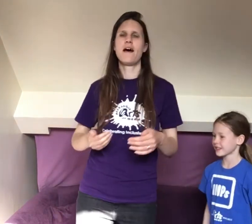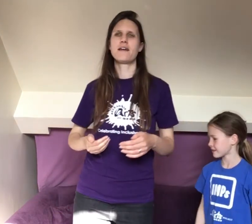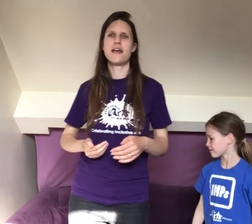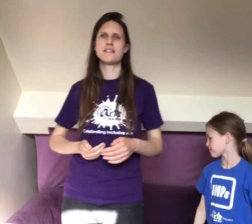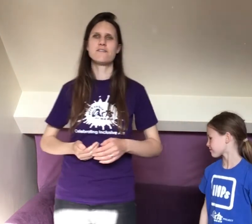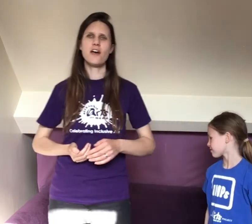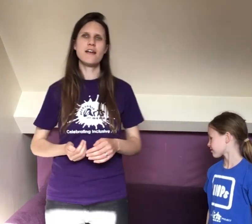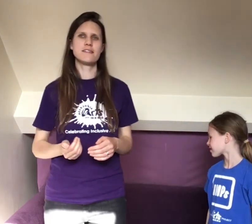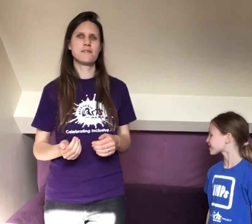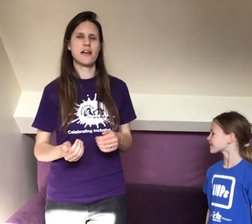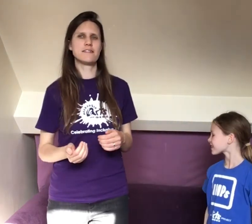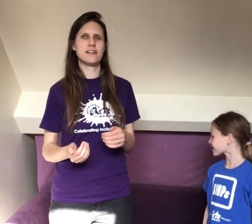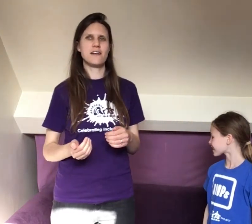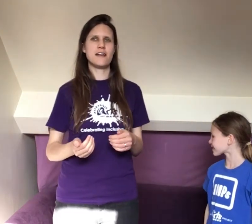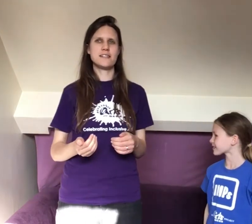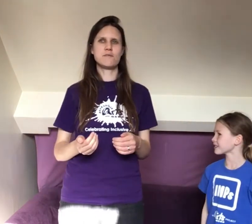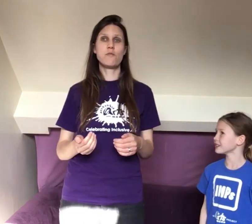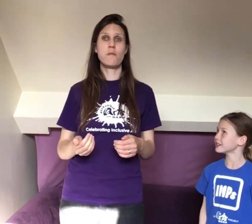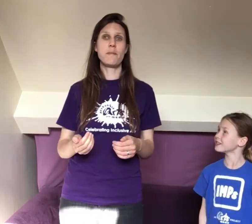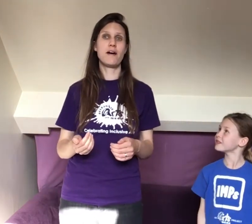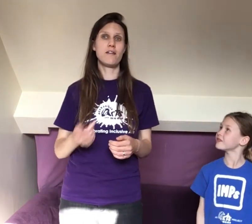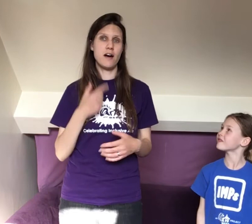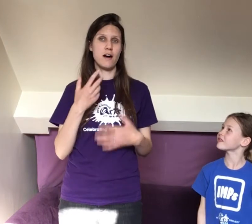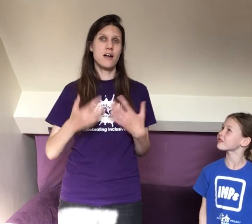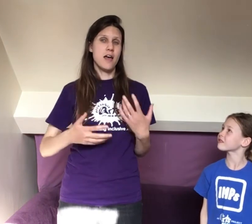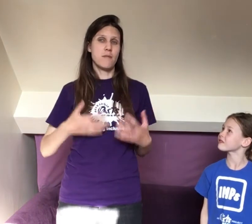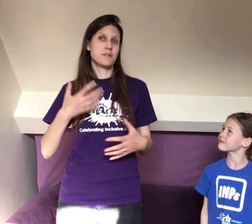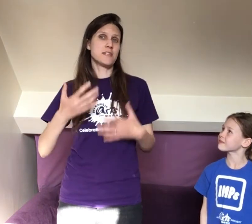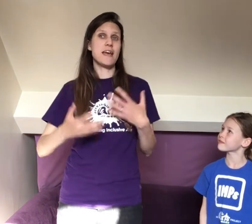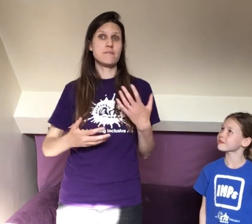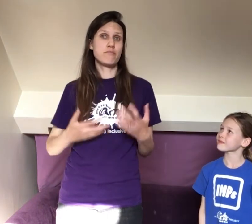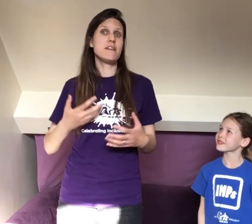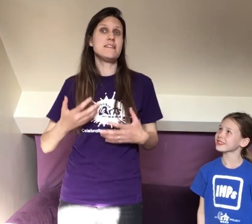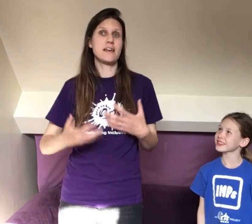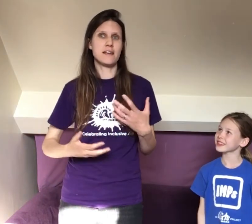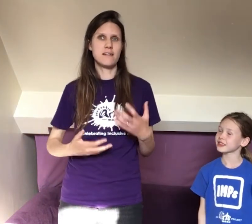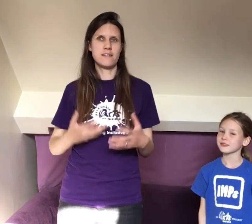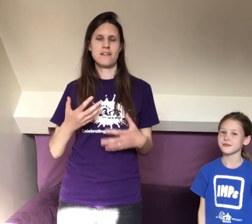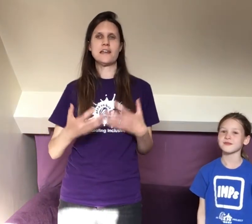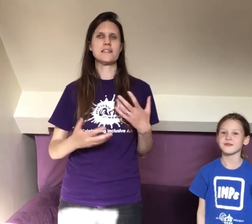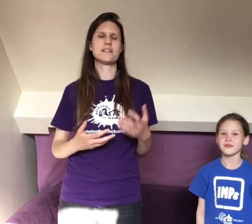OK. So the first thing we’re going to do is to warm up our… our… well to get breathing nicely.